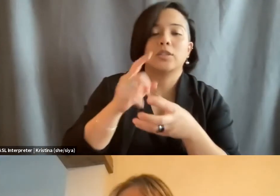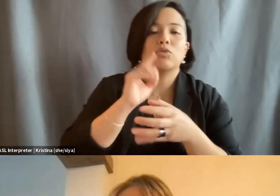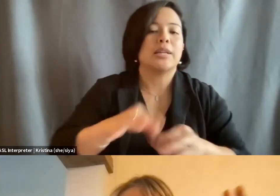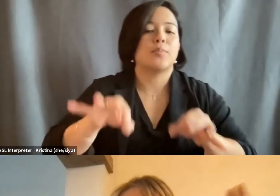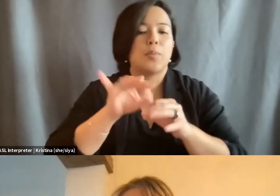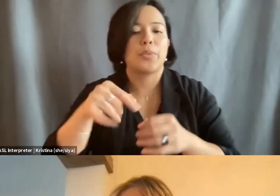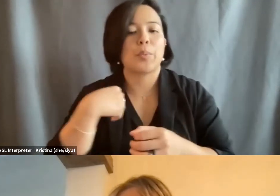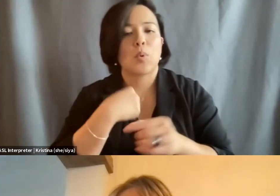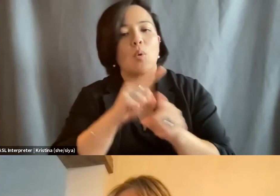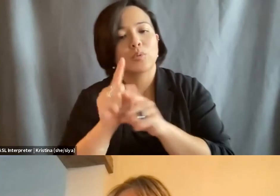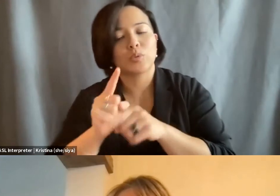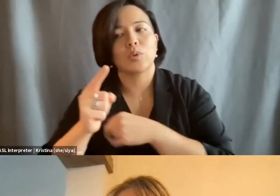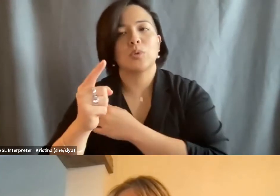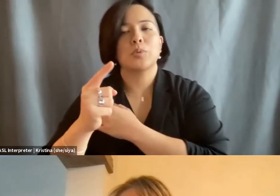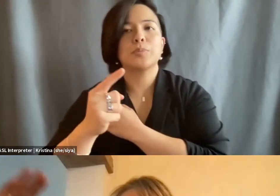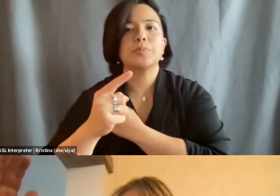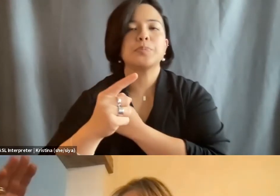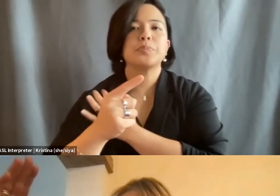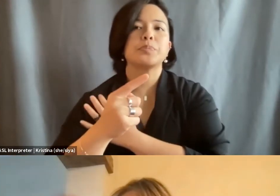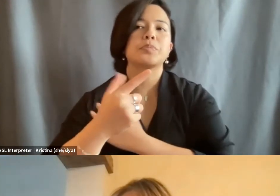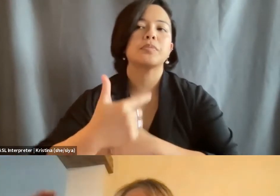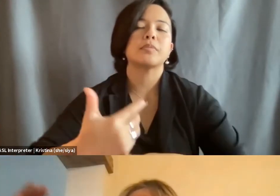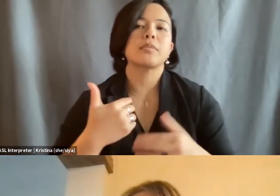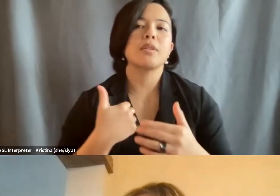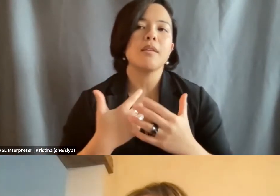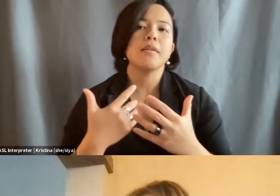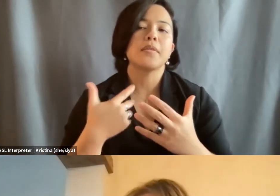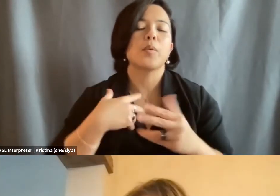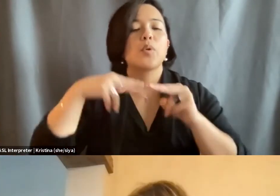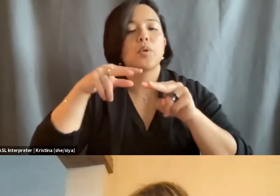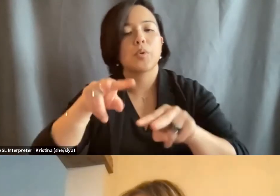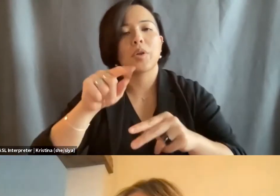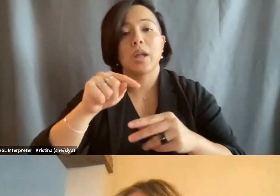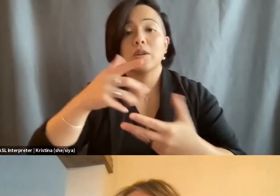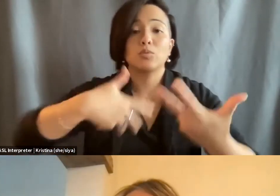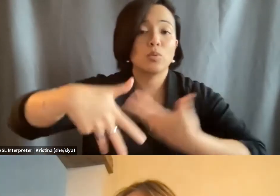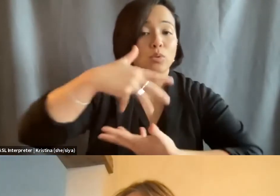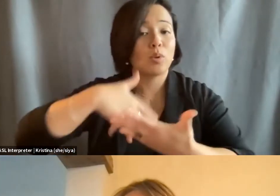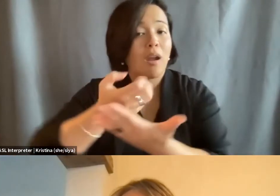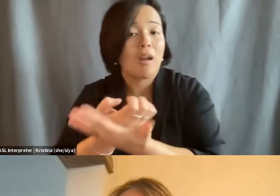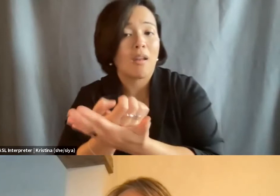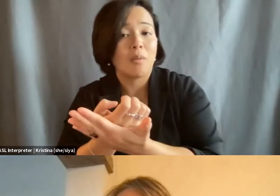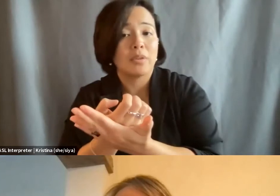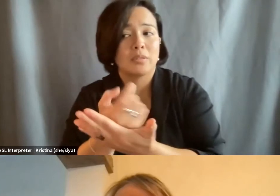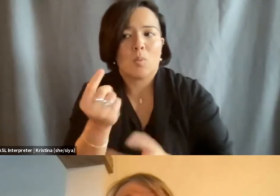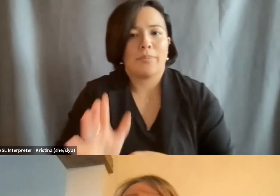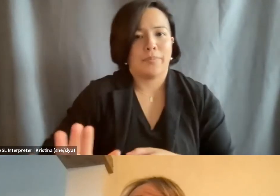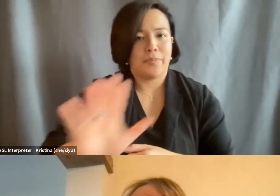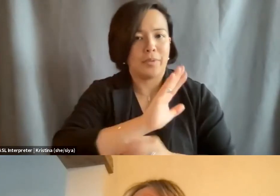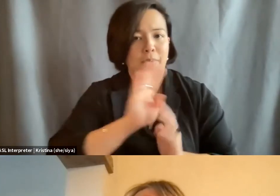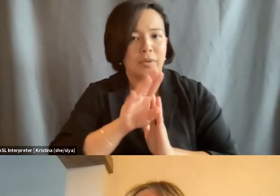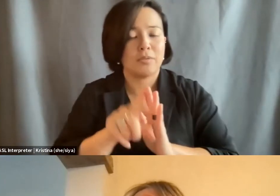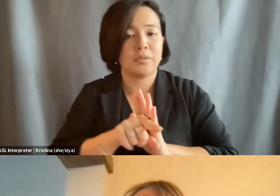that we also we look at socio-economic status because there are, the differences